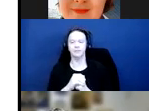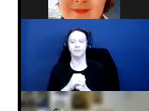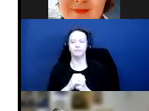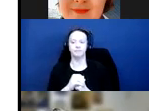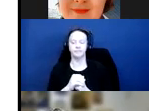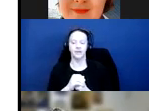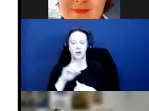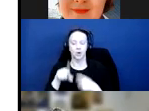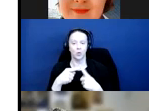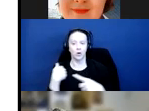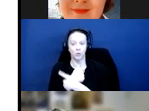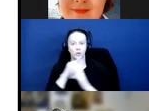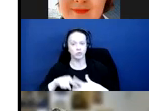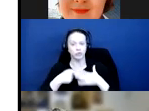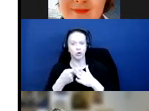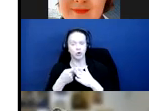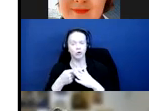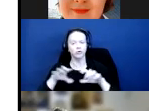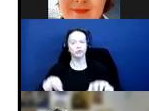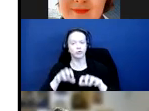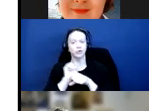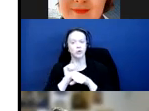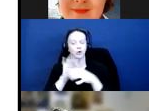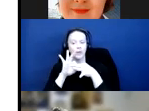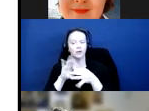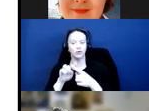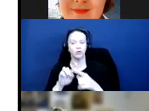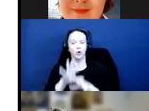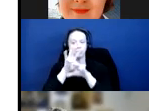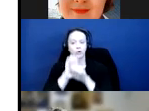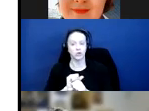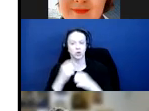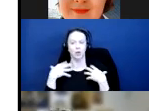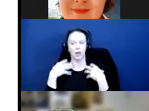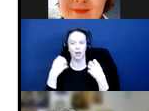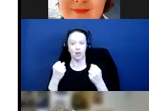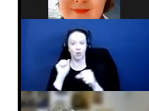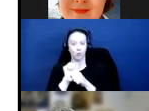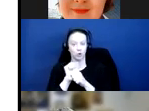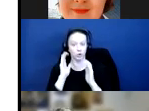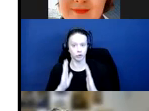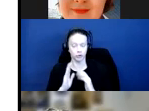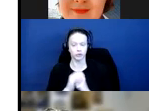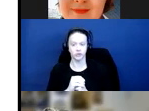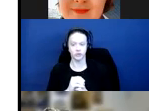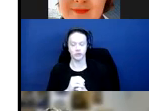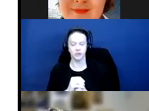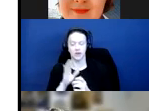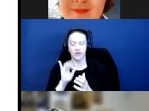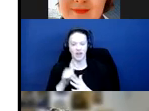when we started doing work around traditional health workers, that was a community priority.